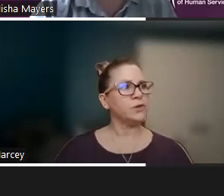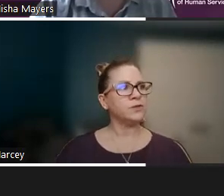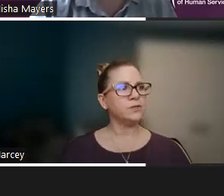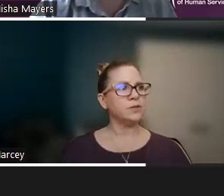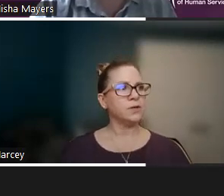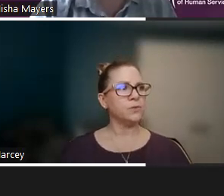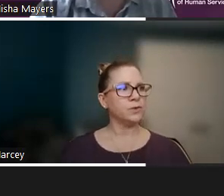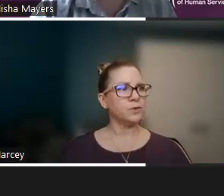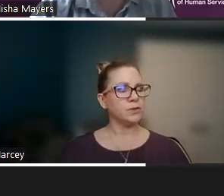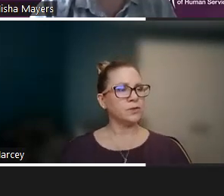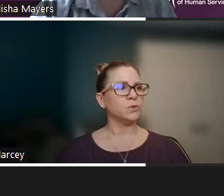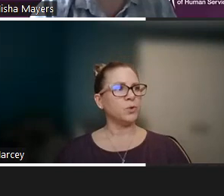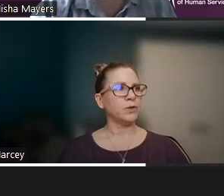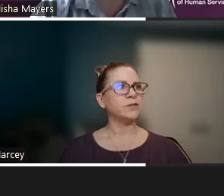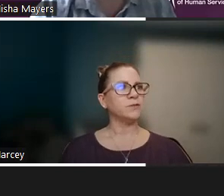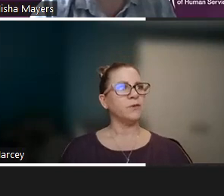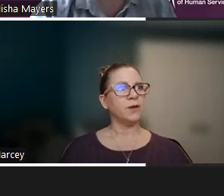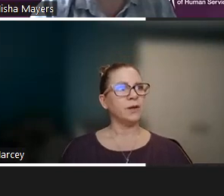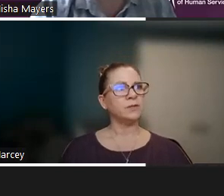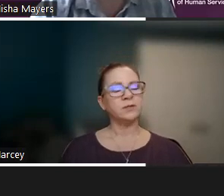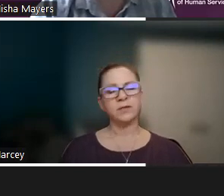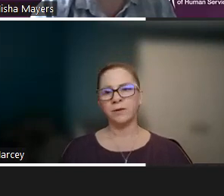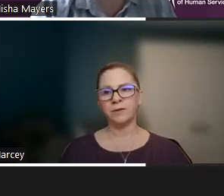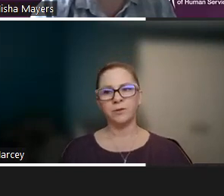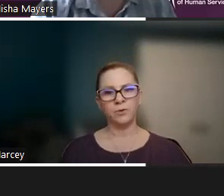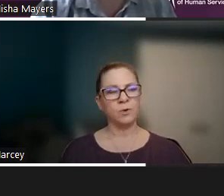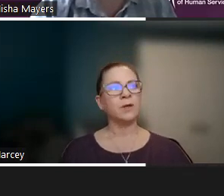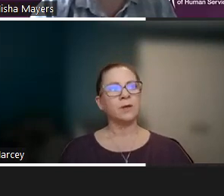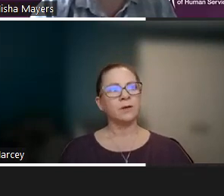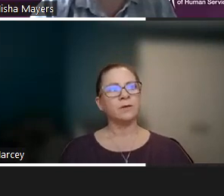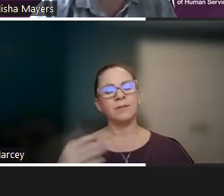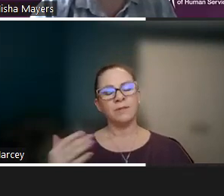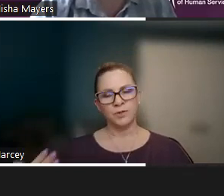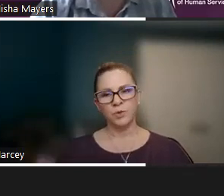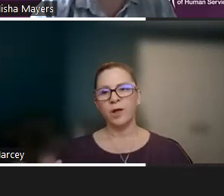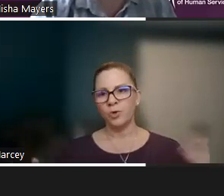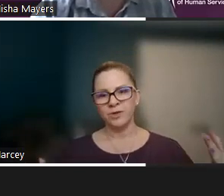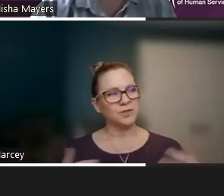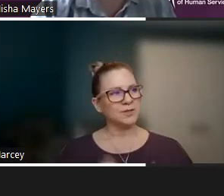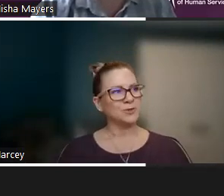AS YOU CAN SEE WITH THESE 3 BULLETS, THE FUNDING IS INTENDED TO DO A LOT MORE THAN JUST THESE